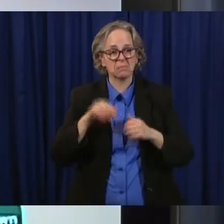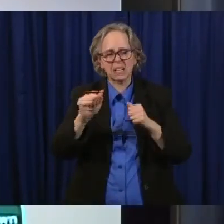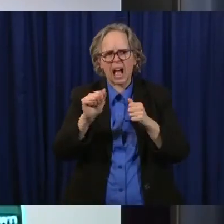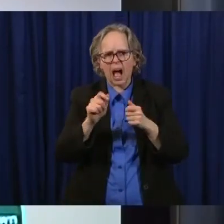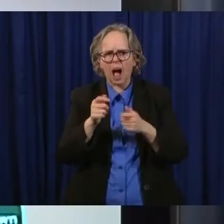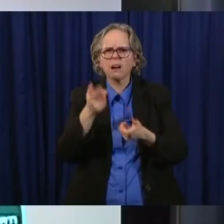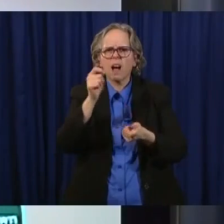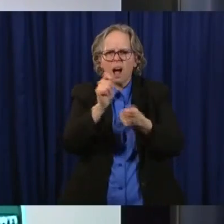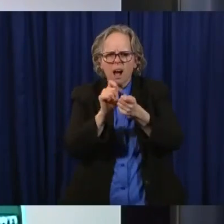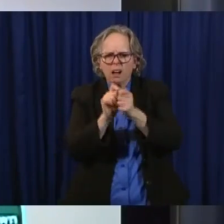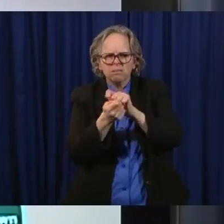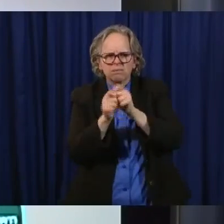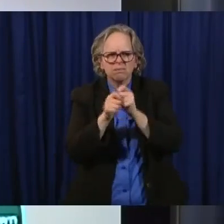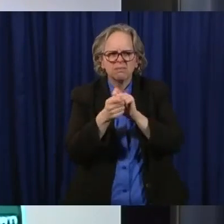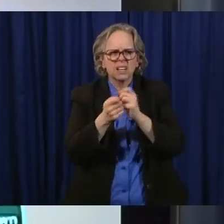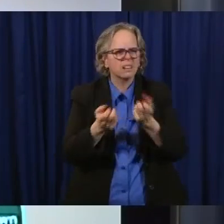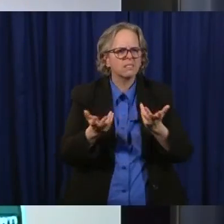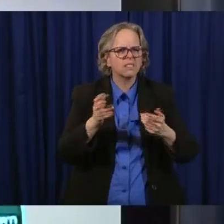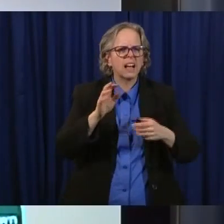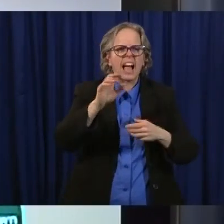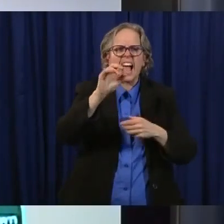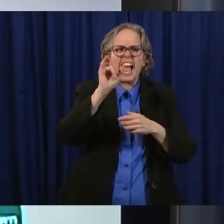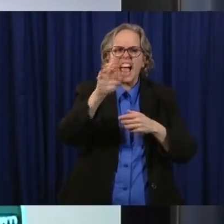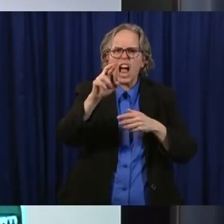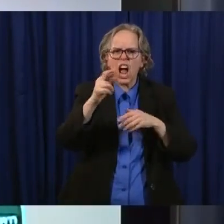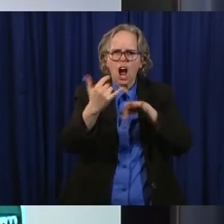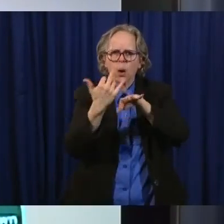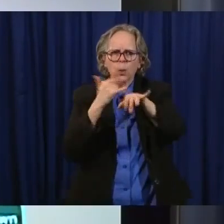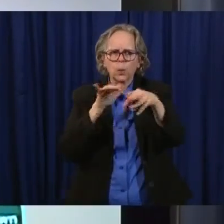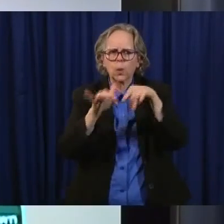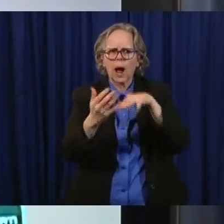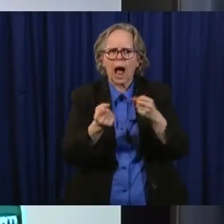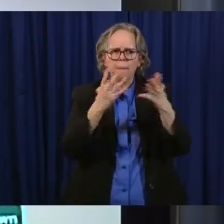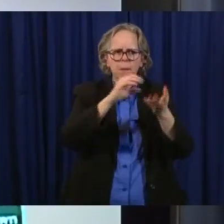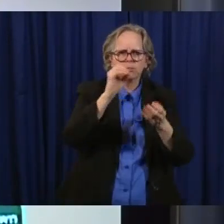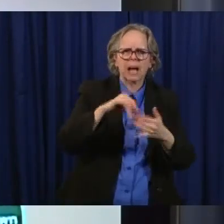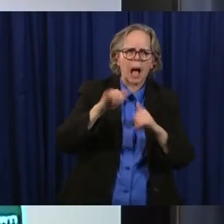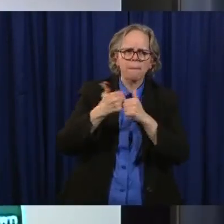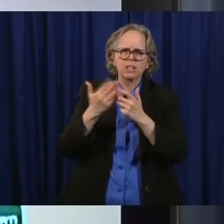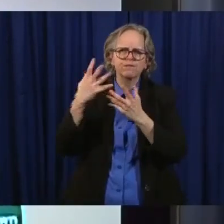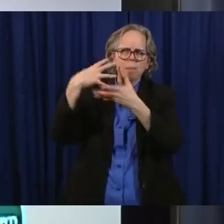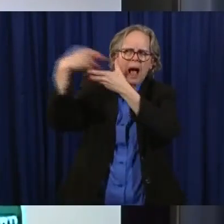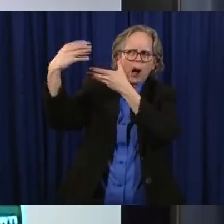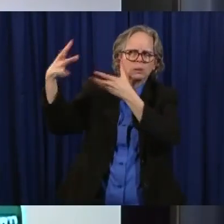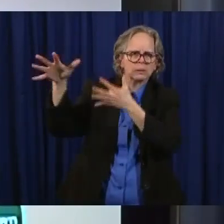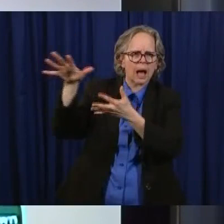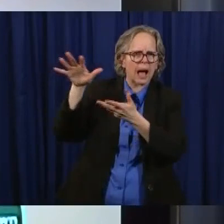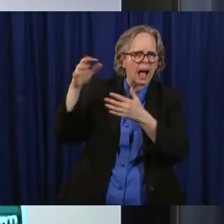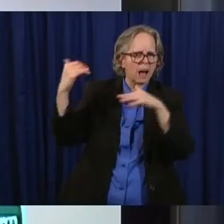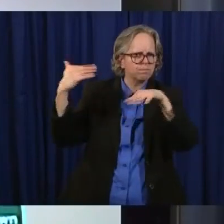OF WHICH, YOUR BIO AEROSOLS ARE VERY SMALL PARTICLES. THE BETTER THE FILTER, THE MORE PROTECTION YOU'RE GOING TO HAVE. ON TOP OF THAT, YOU HAVE OPTIONS TO BE ABLE TO CHANGE